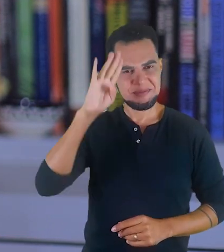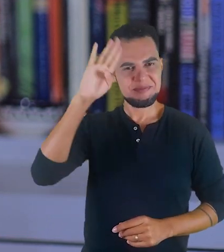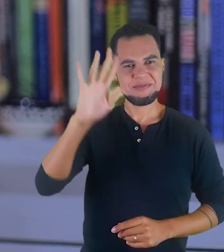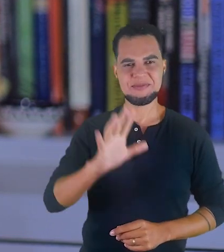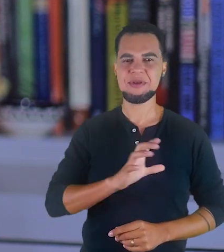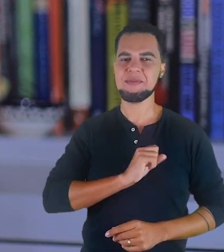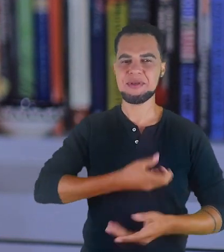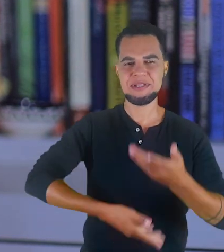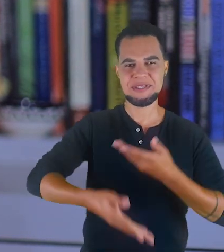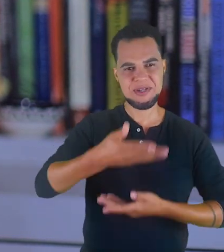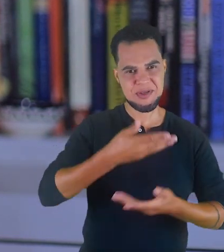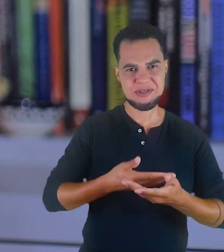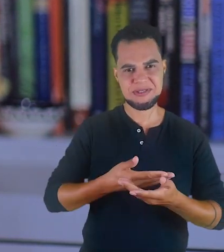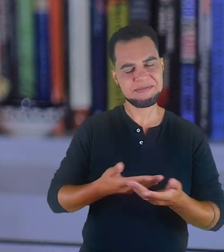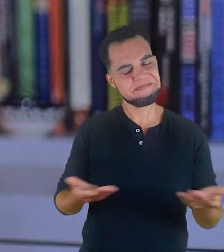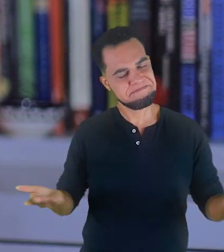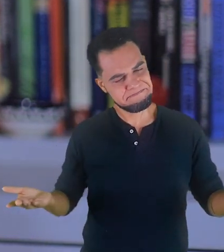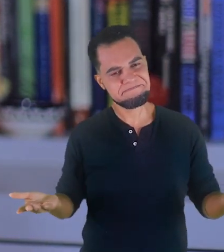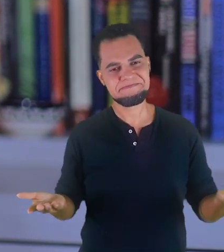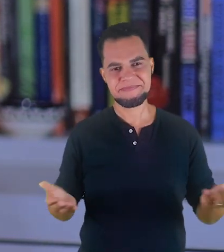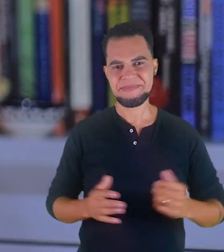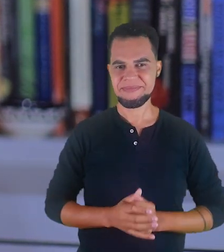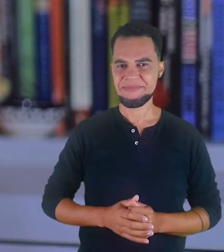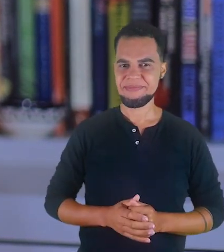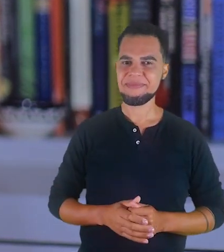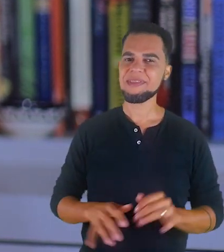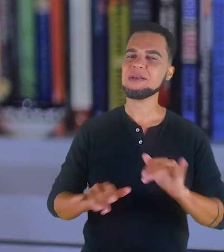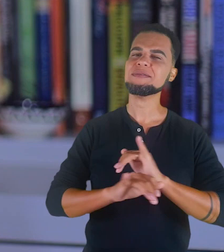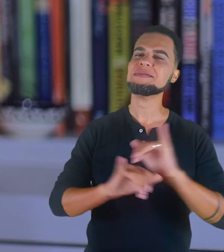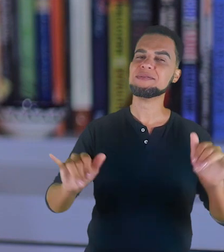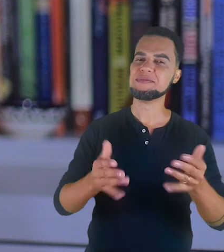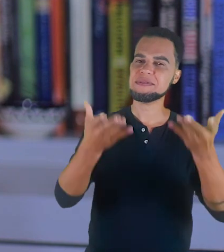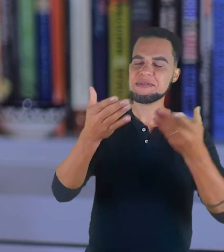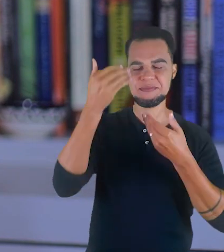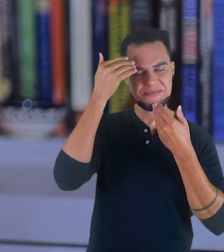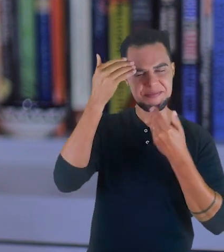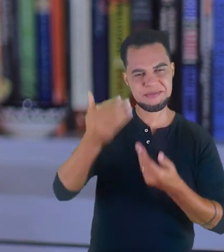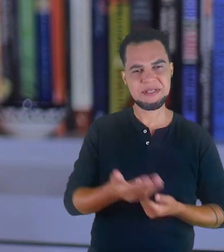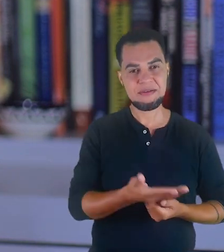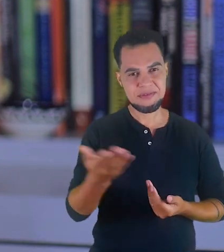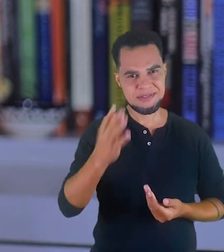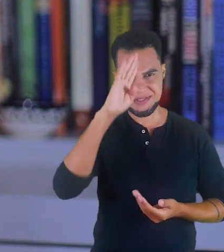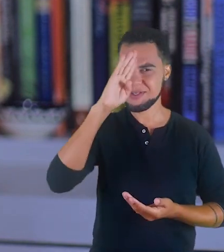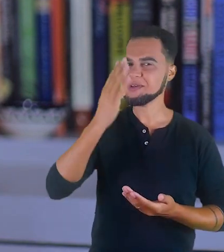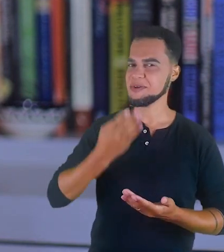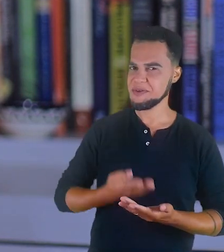including the love between us. And with that, I leave my deep thanks to you